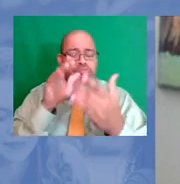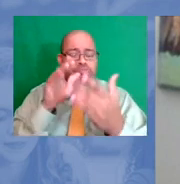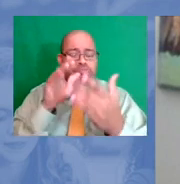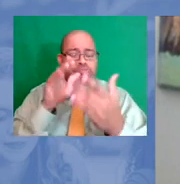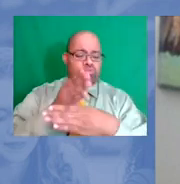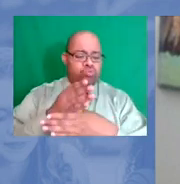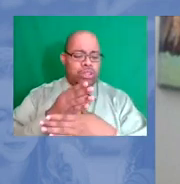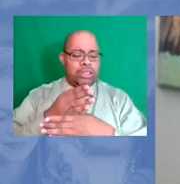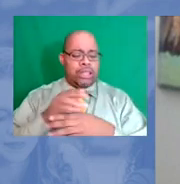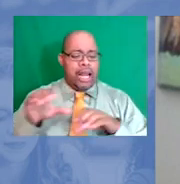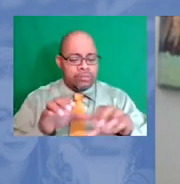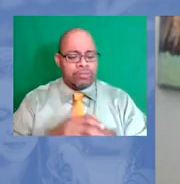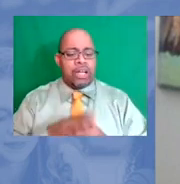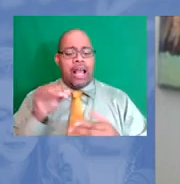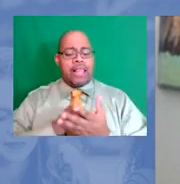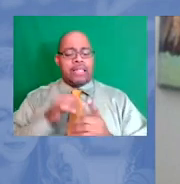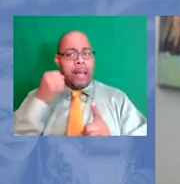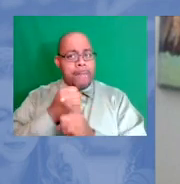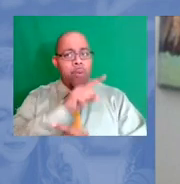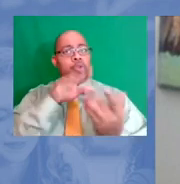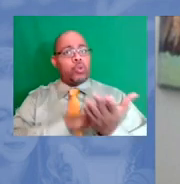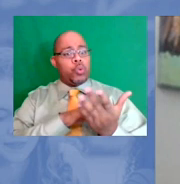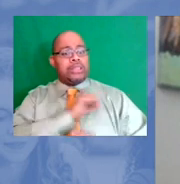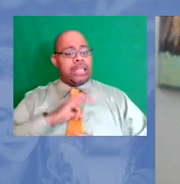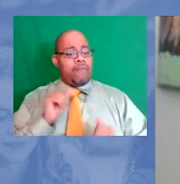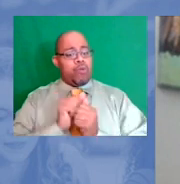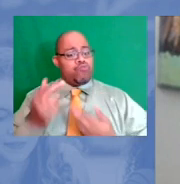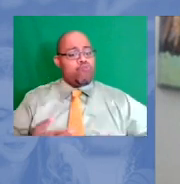WHEN SCHOOLS ARE STAFFED WITH A RECOMMEND NUMBER OF SCHOOL PSYCHOLOGISTS COUNSELORS